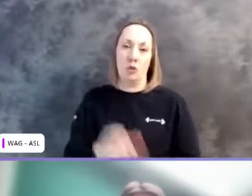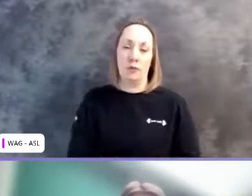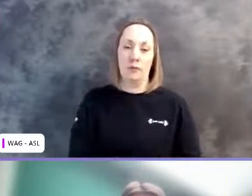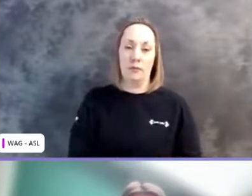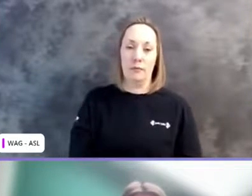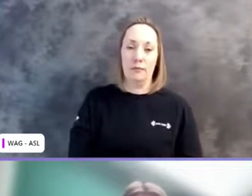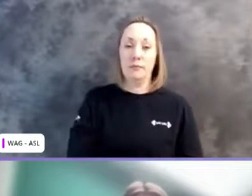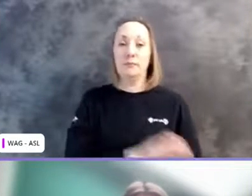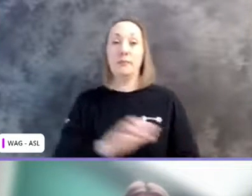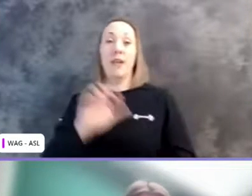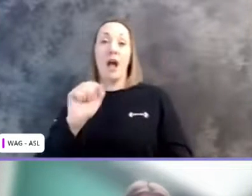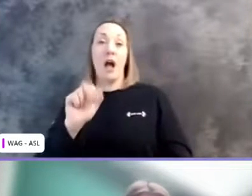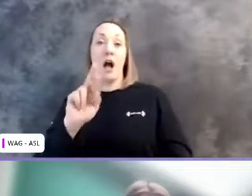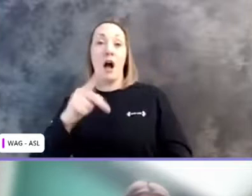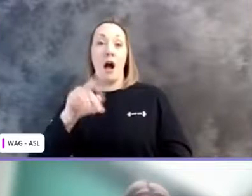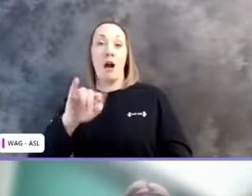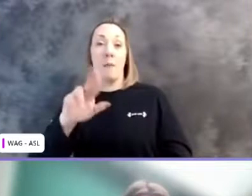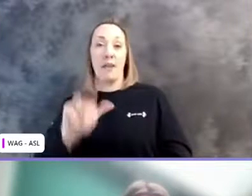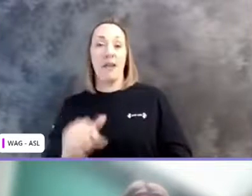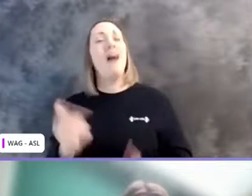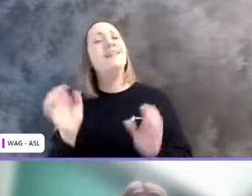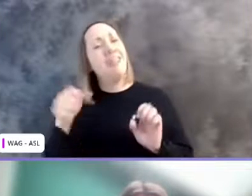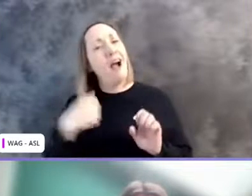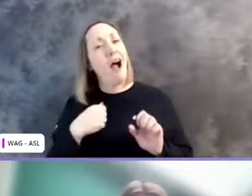we will get into lawsuits at some point later.